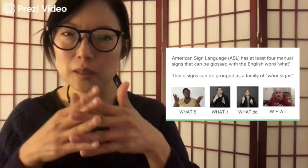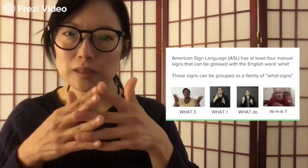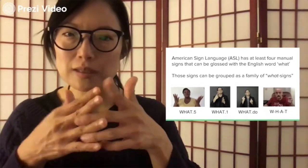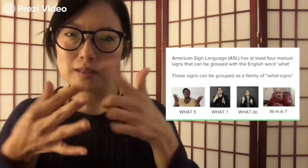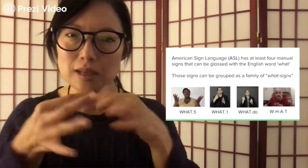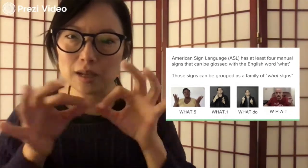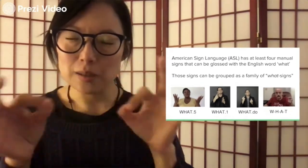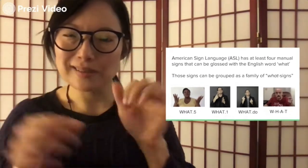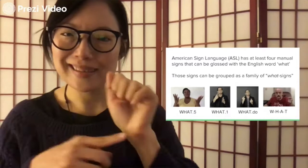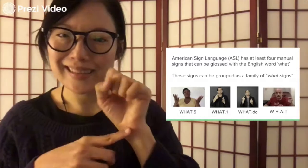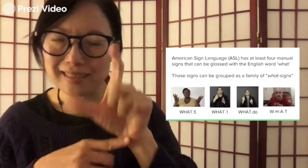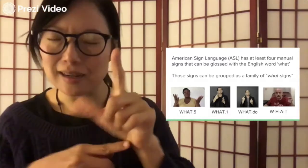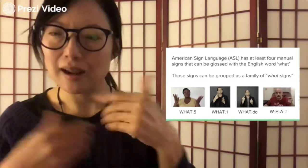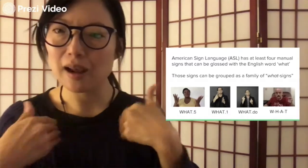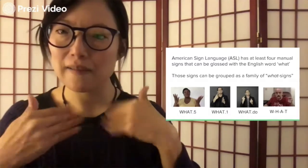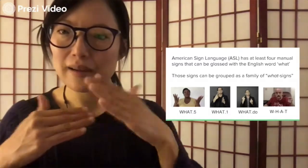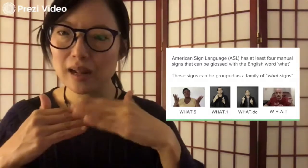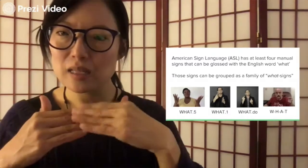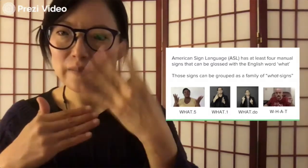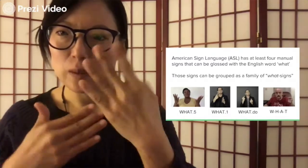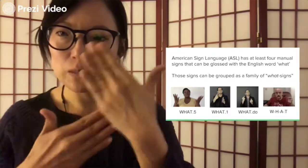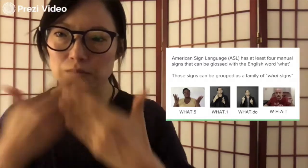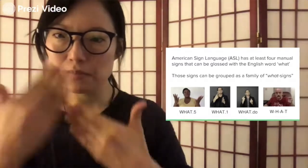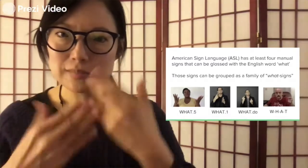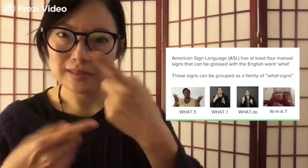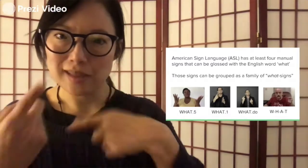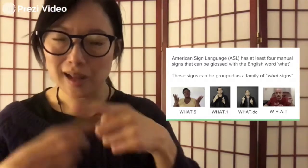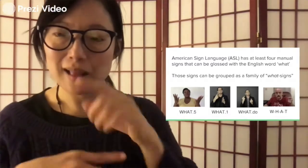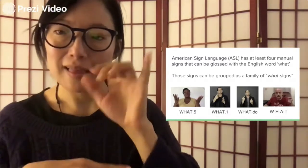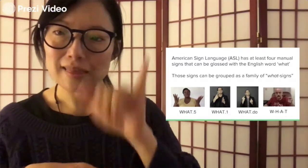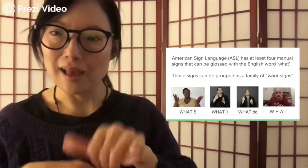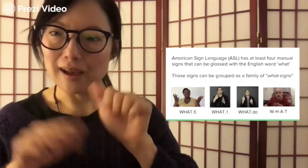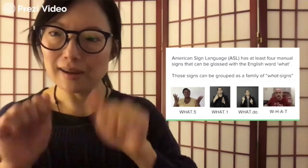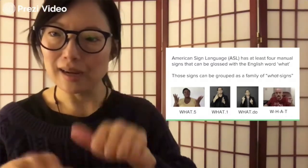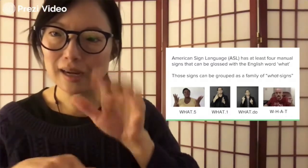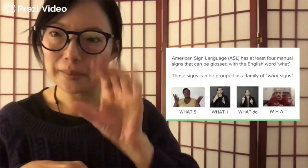American Sign Language, or ASL has at least four manual signs